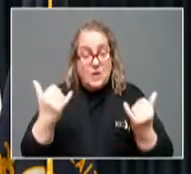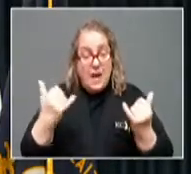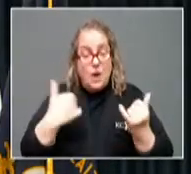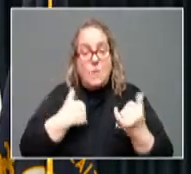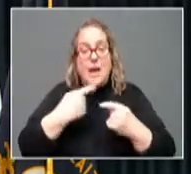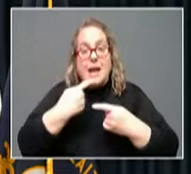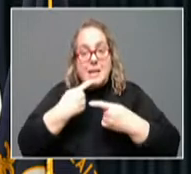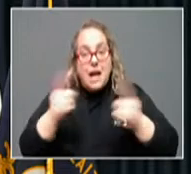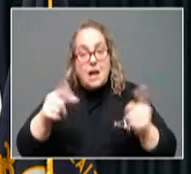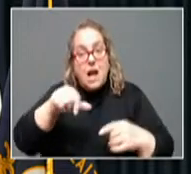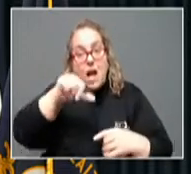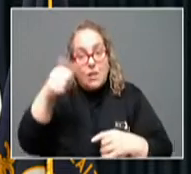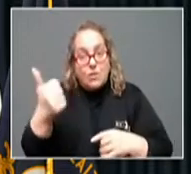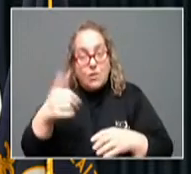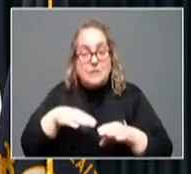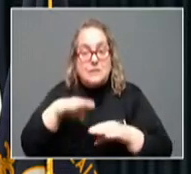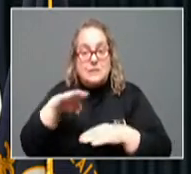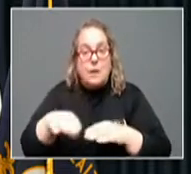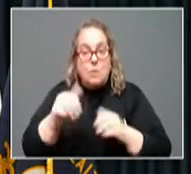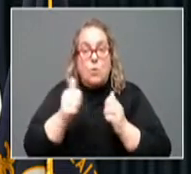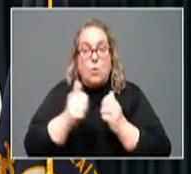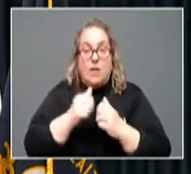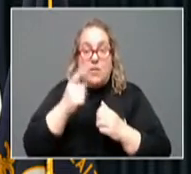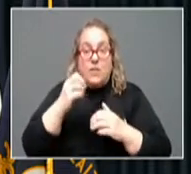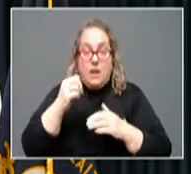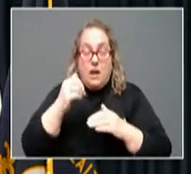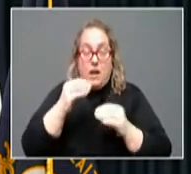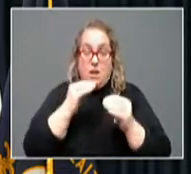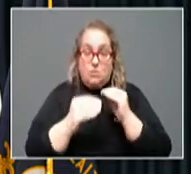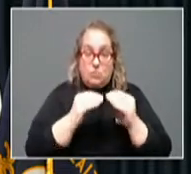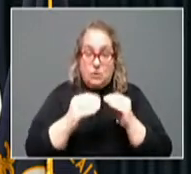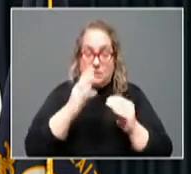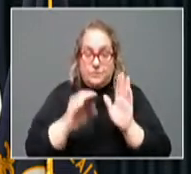construction and development of the Ford Motor Company in Sk Innovation